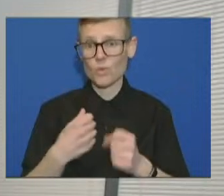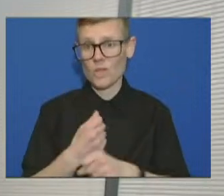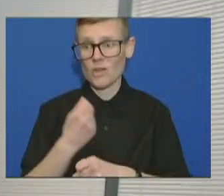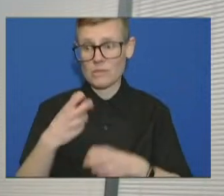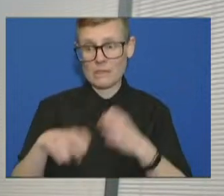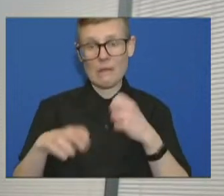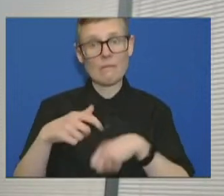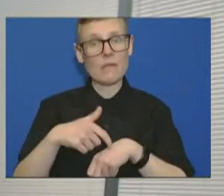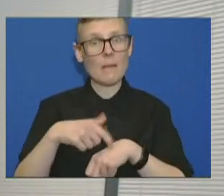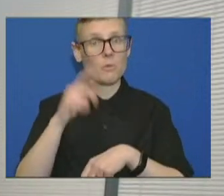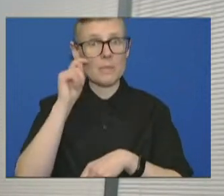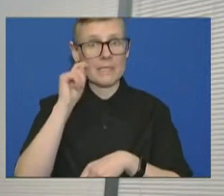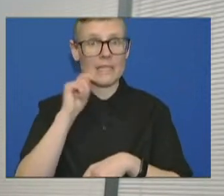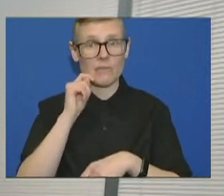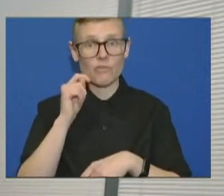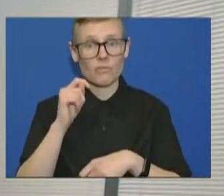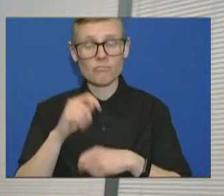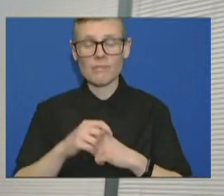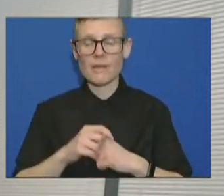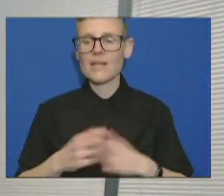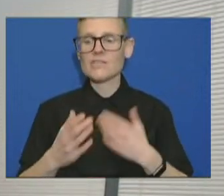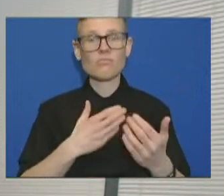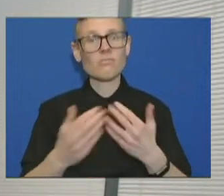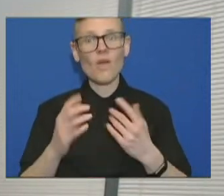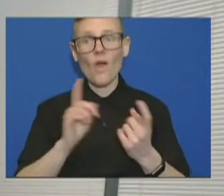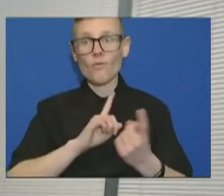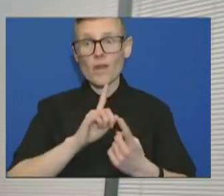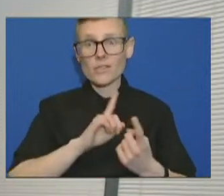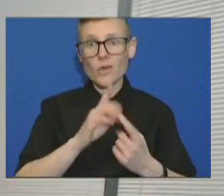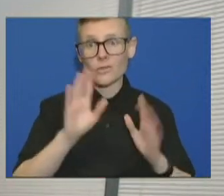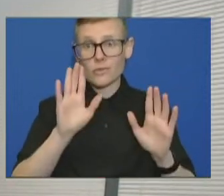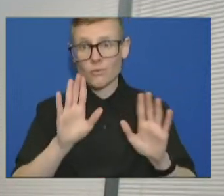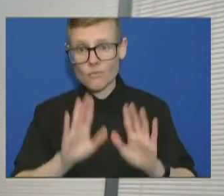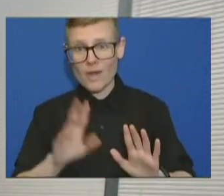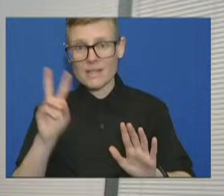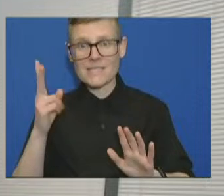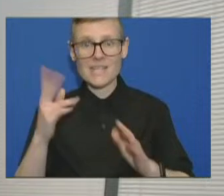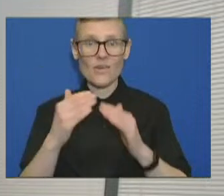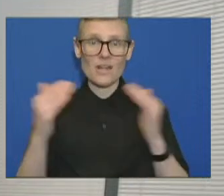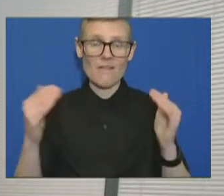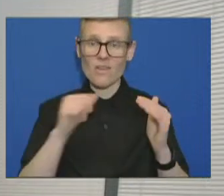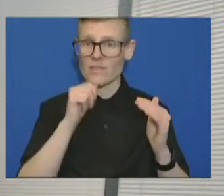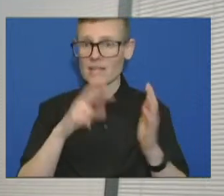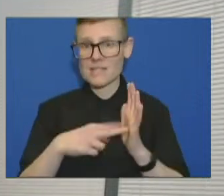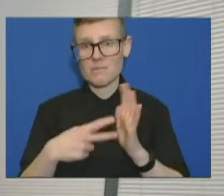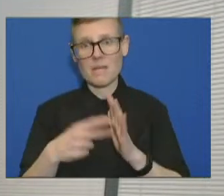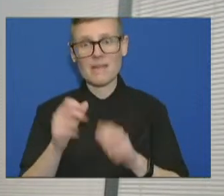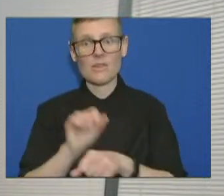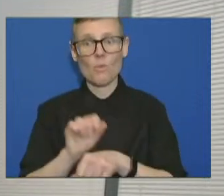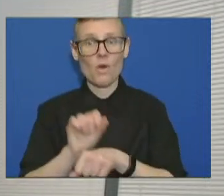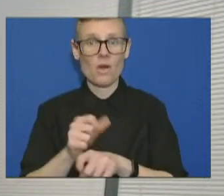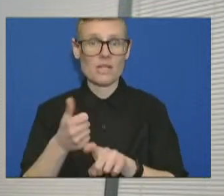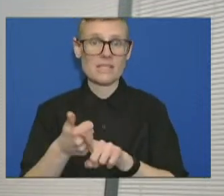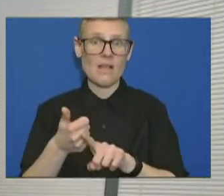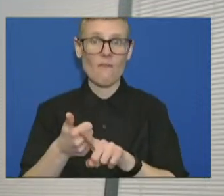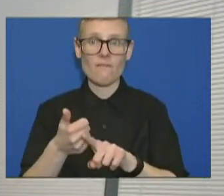gotten substantially more complex over the last several years, and it's a tough time to be a teenager. So even though